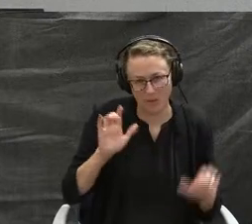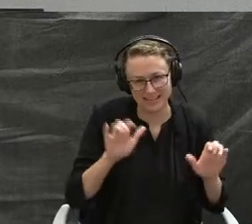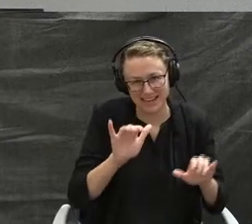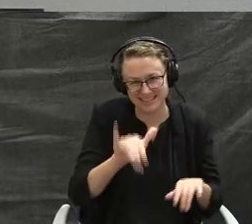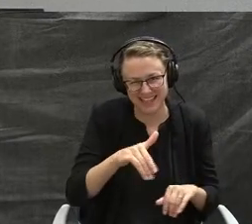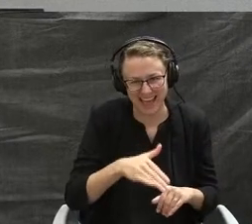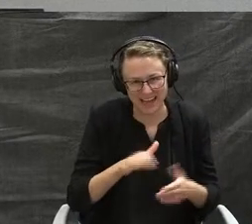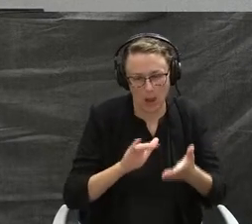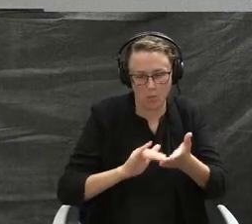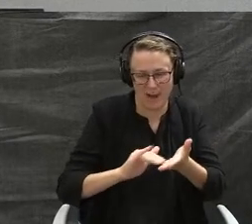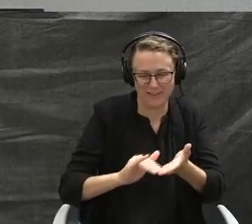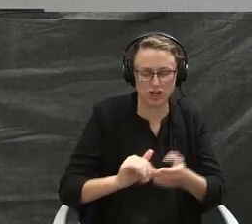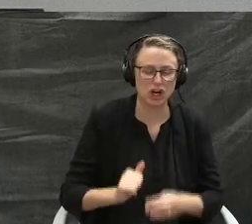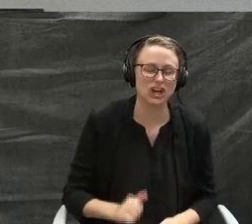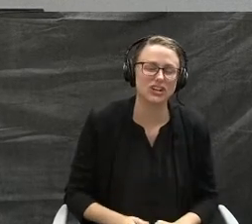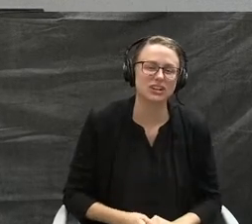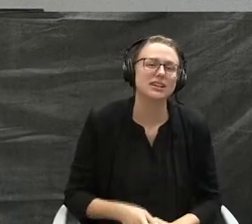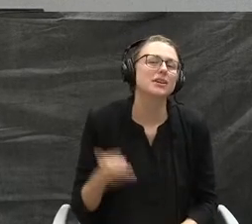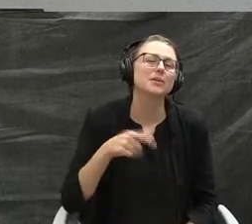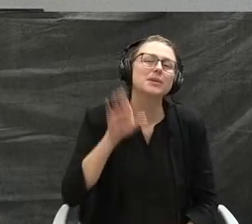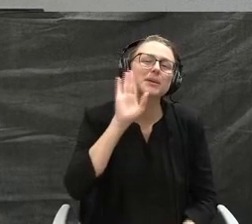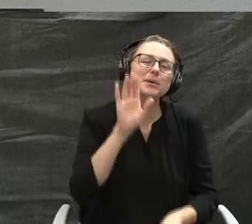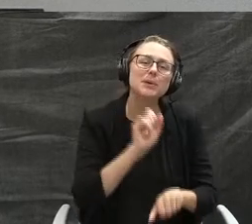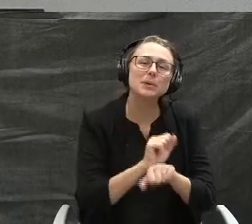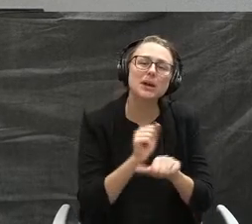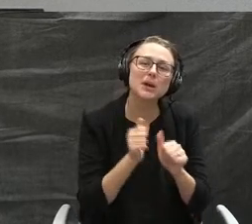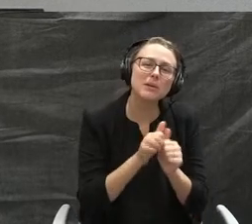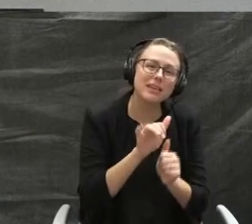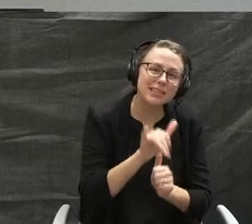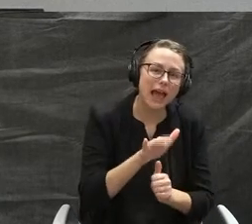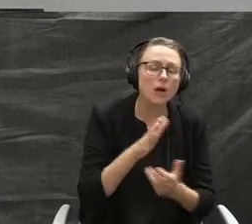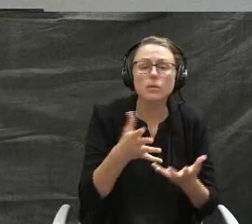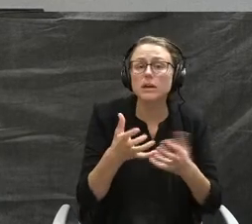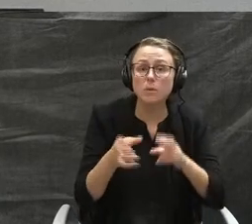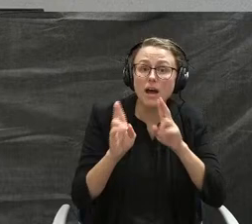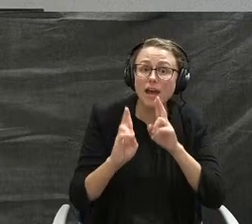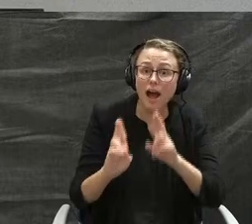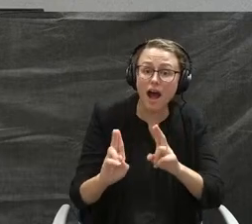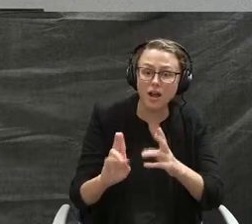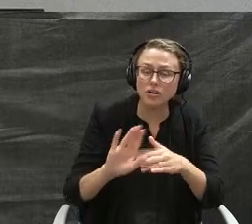that, and we want to honor all of the specials at all levels